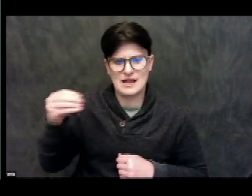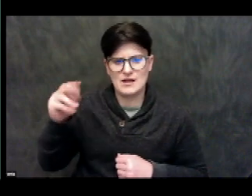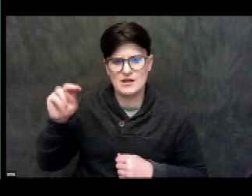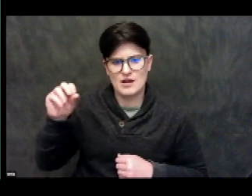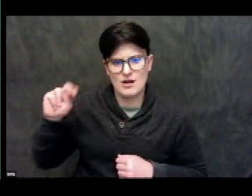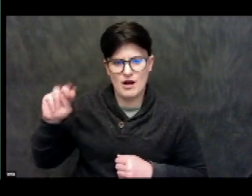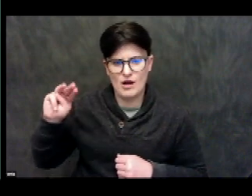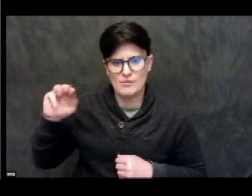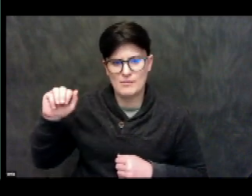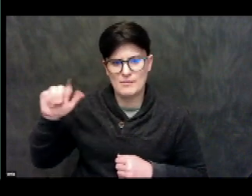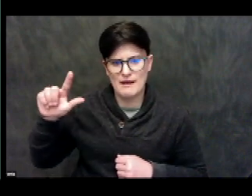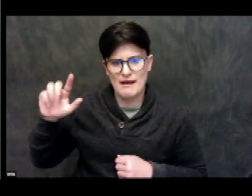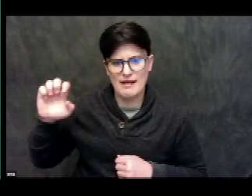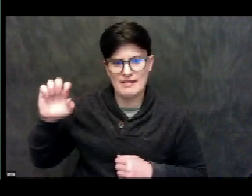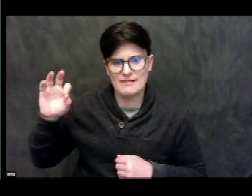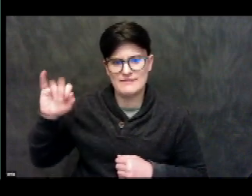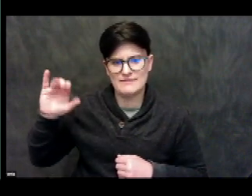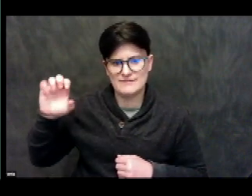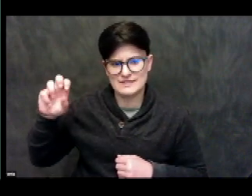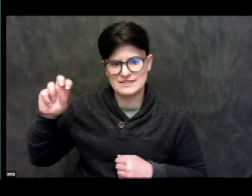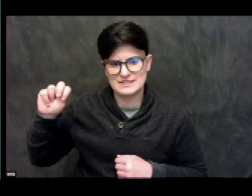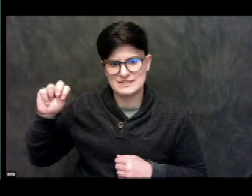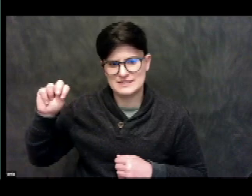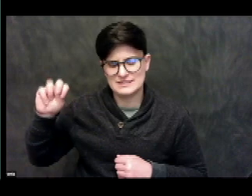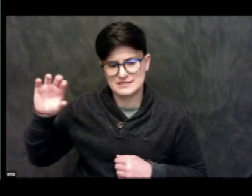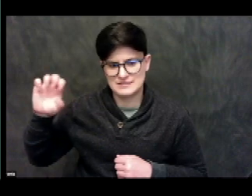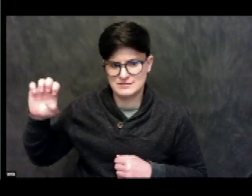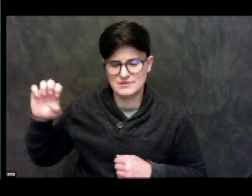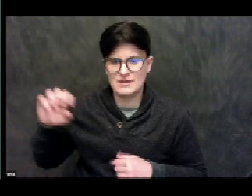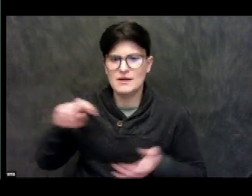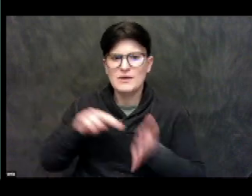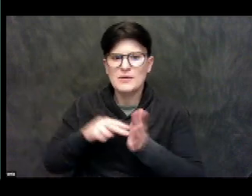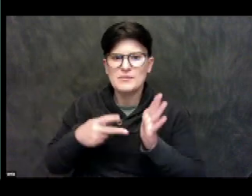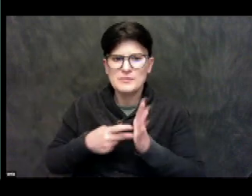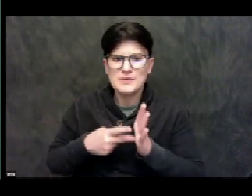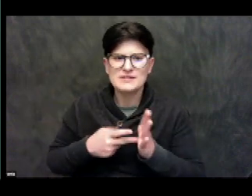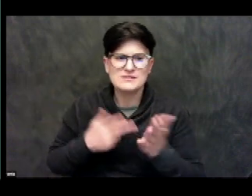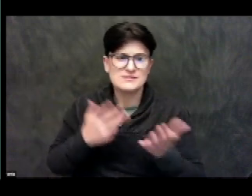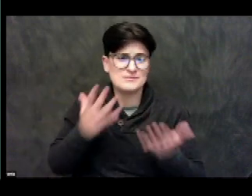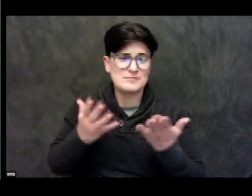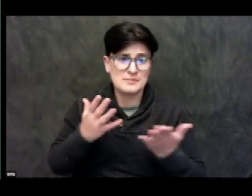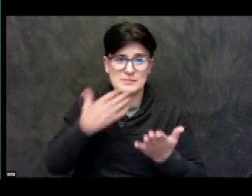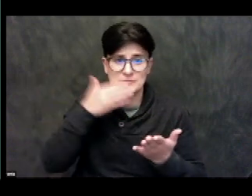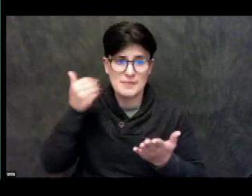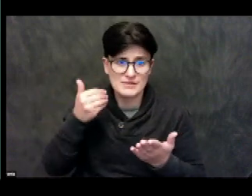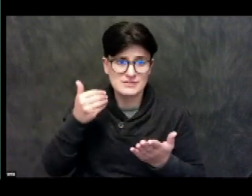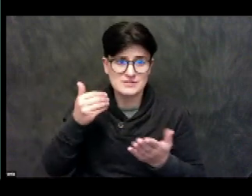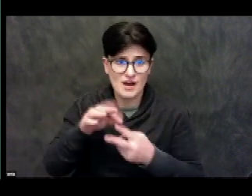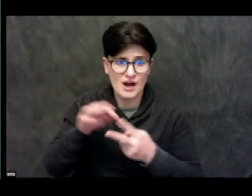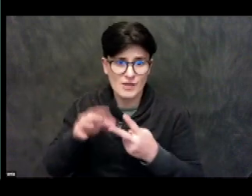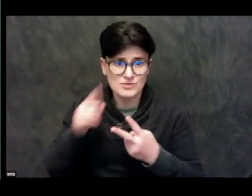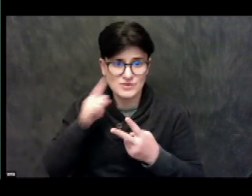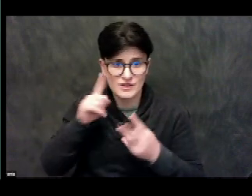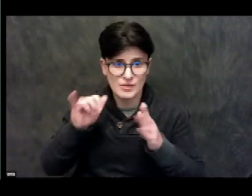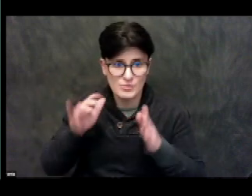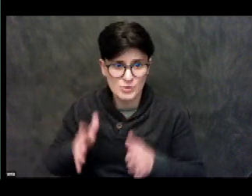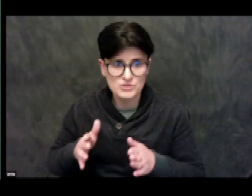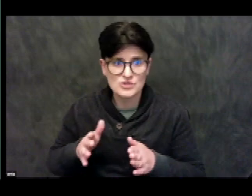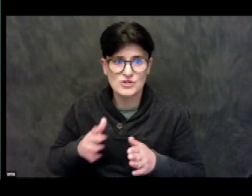might be to avoid this risk factor or to avoid pregnancy with a certain condition.